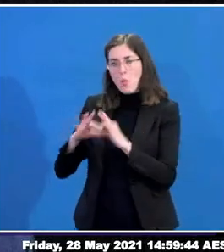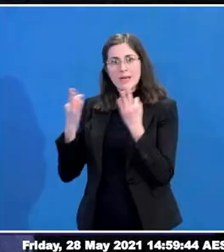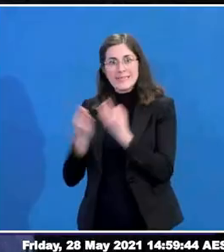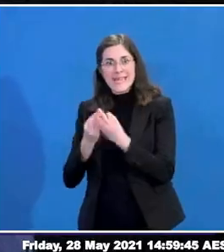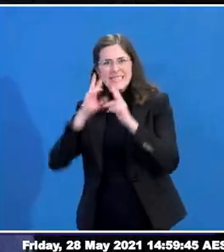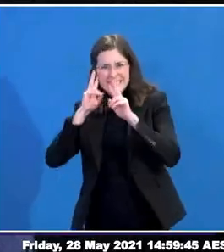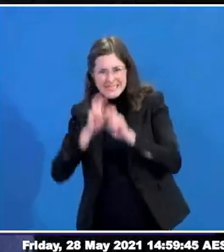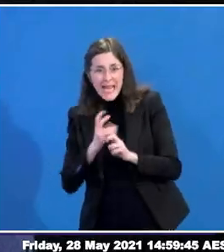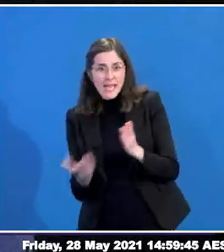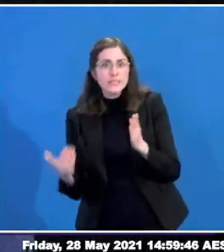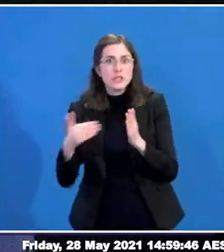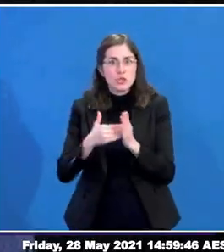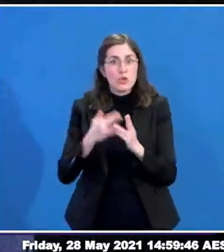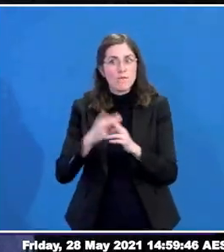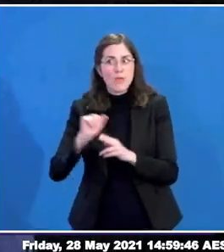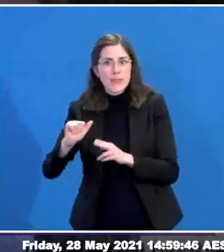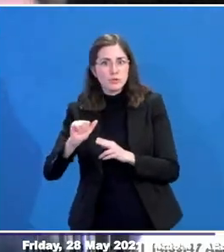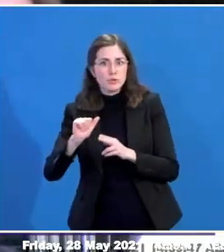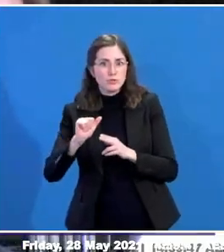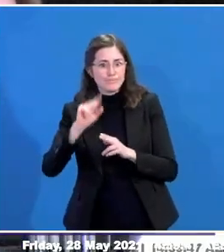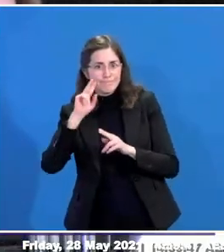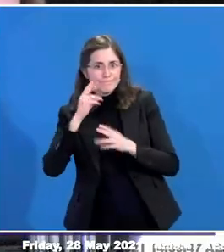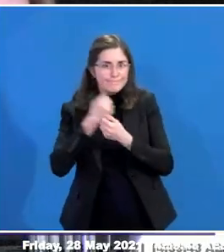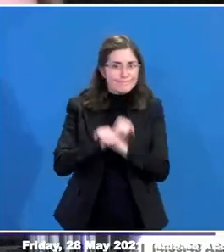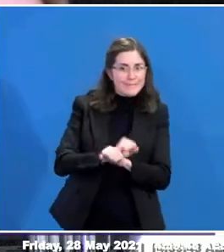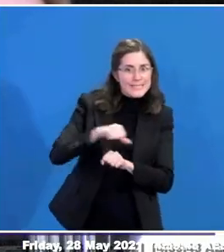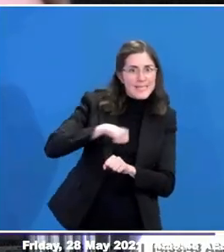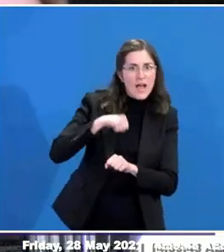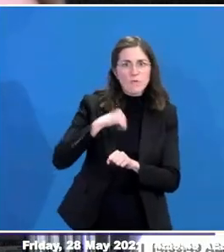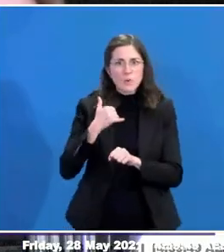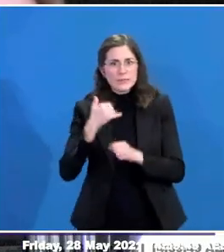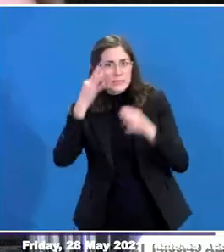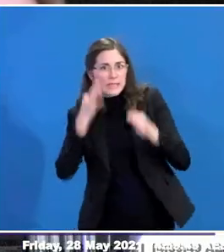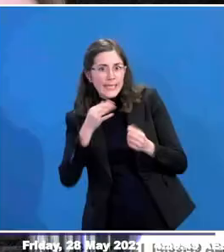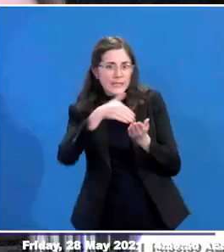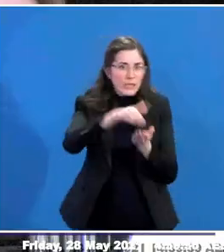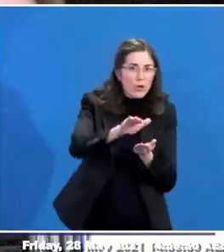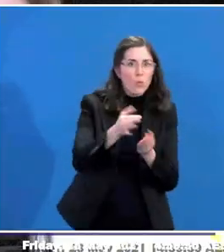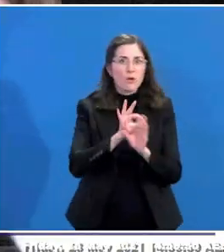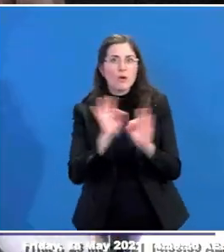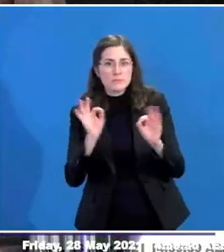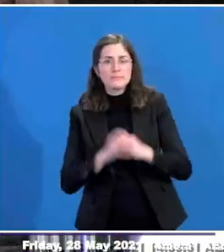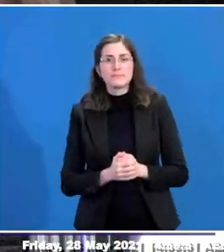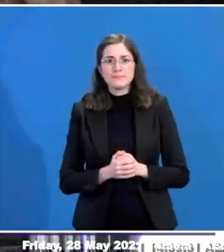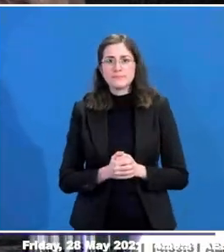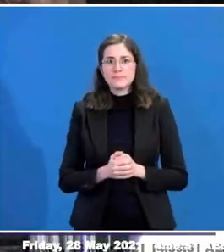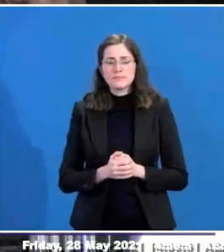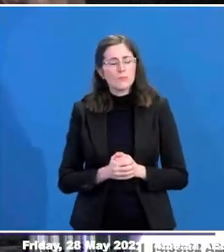that a provider would have to take. We talked about independent investigations and you have mentioned audits a few times.